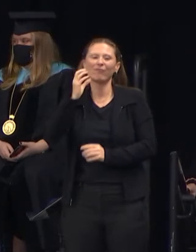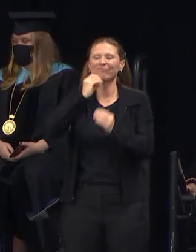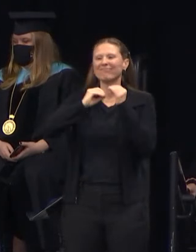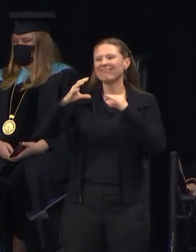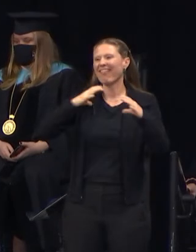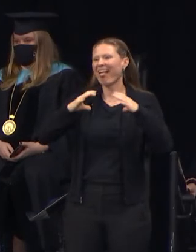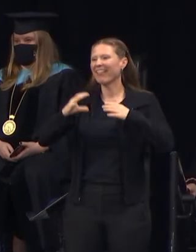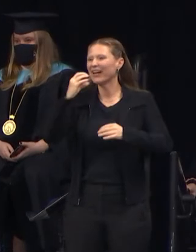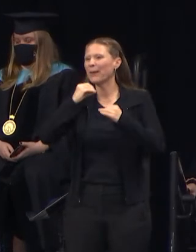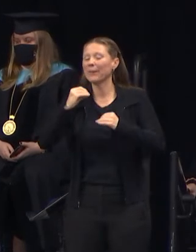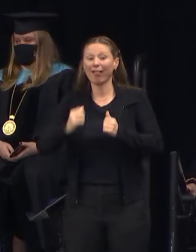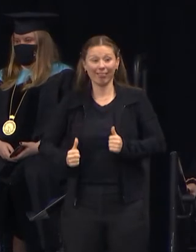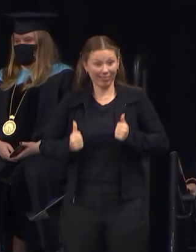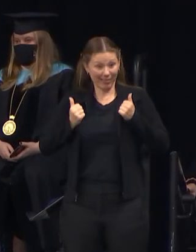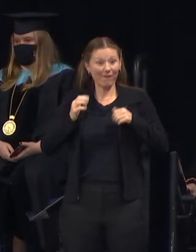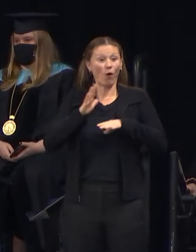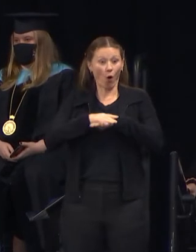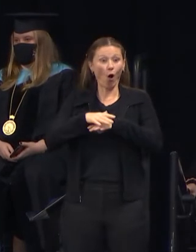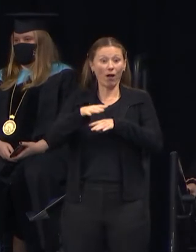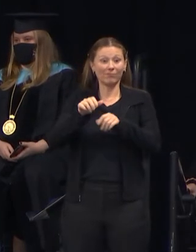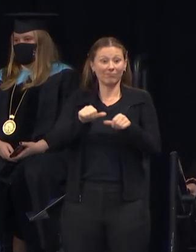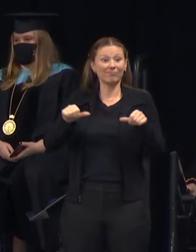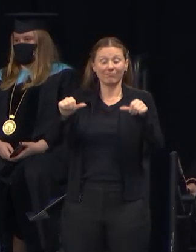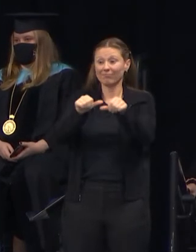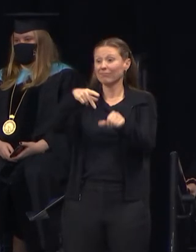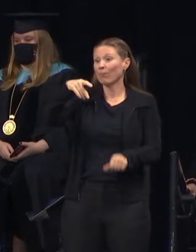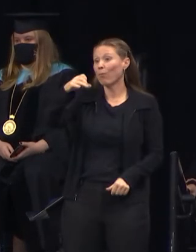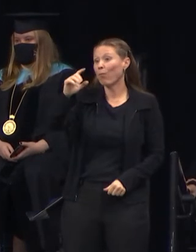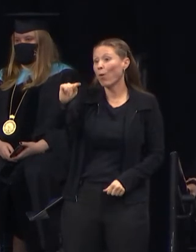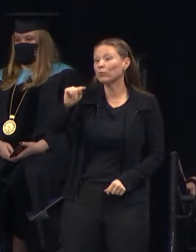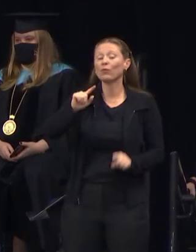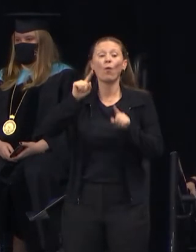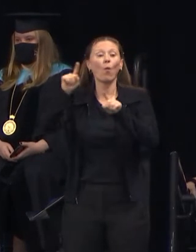and going to military schools. I remember my father retiring